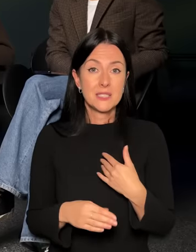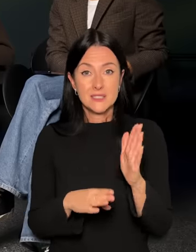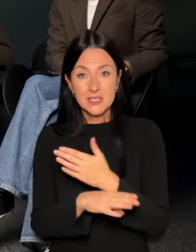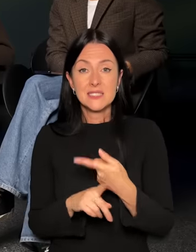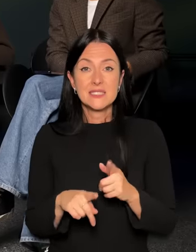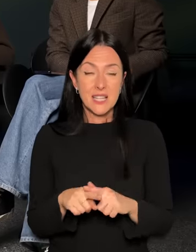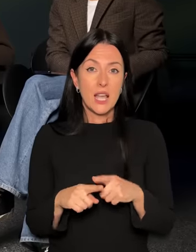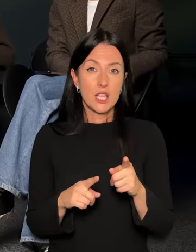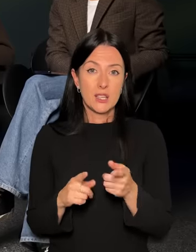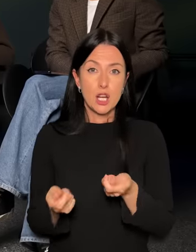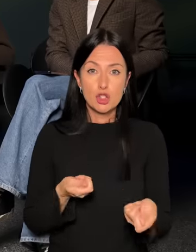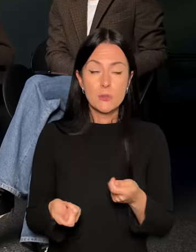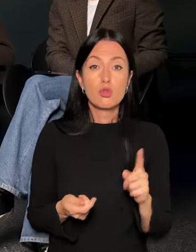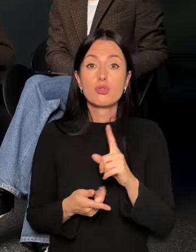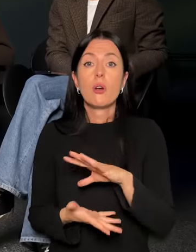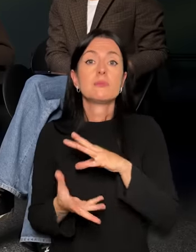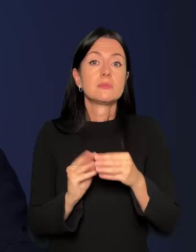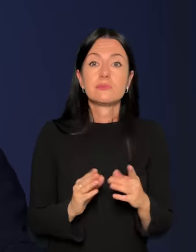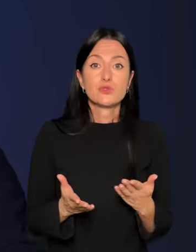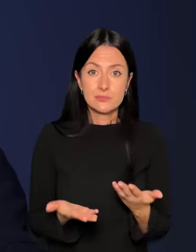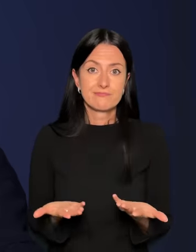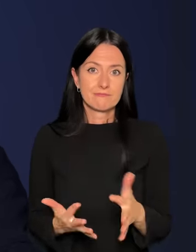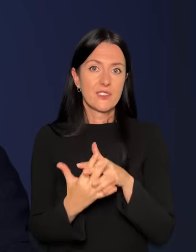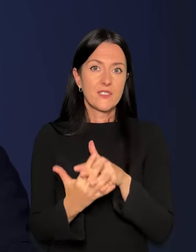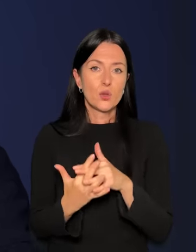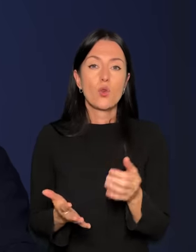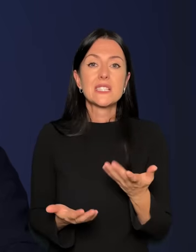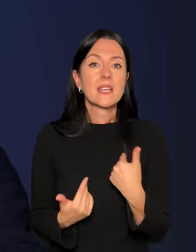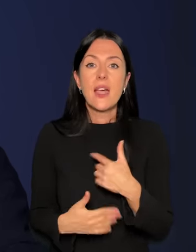That eventually led to the war. Since I wasn't yet of legal age,